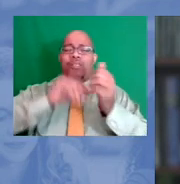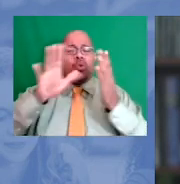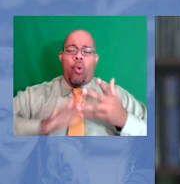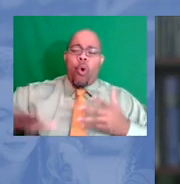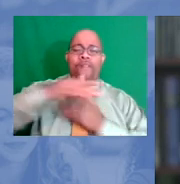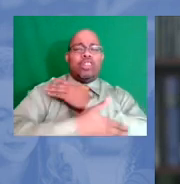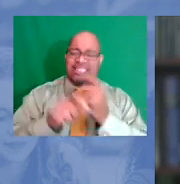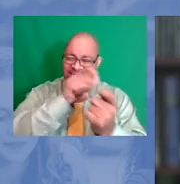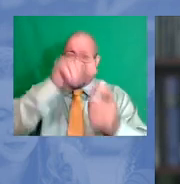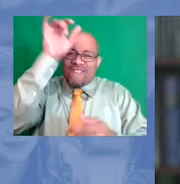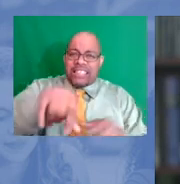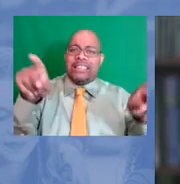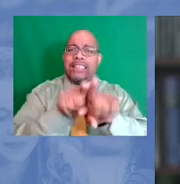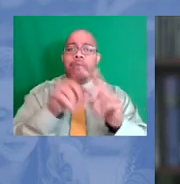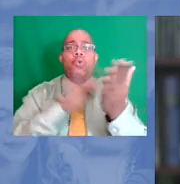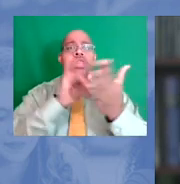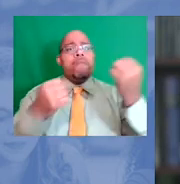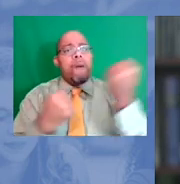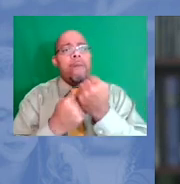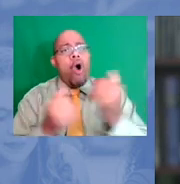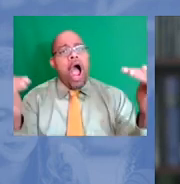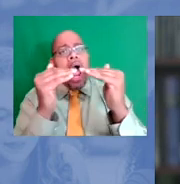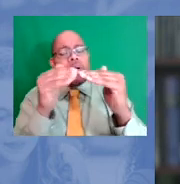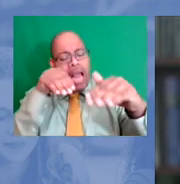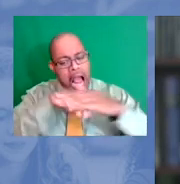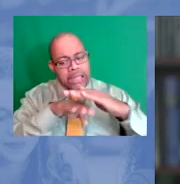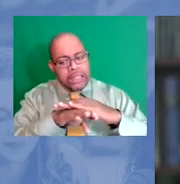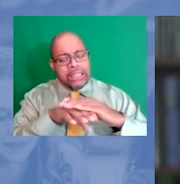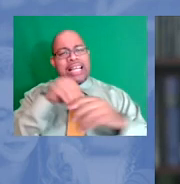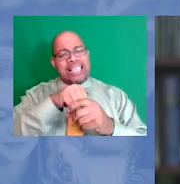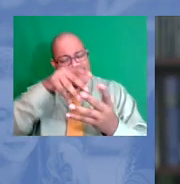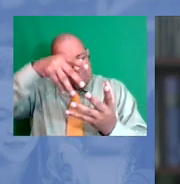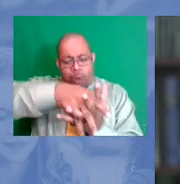A SCHOOL THAT PROMOTES EQUITY AND ACCESS IN ITS DNA.